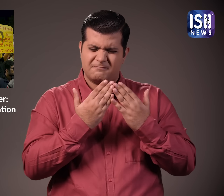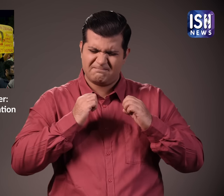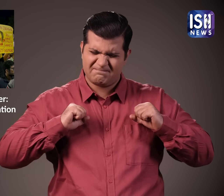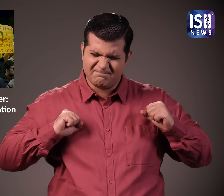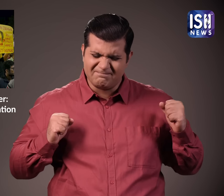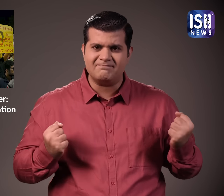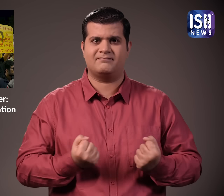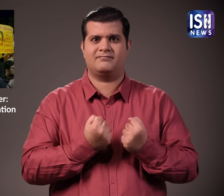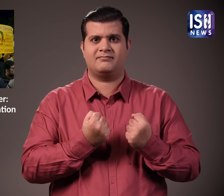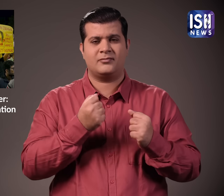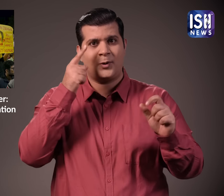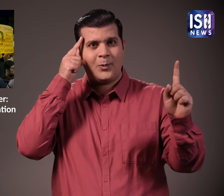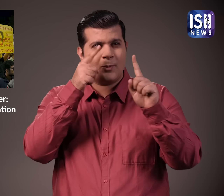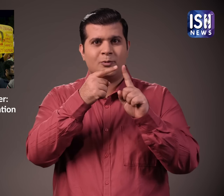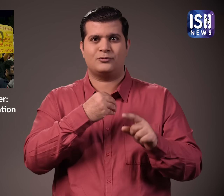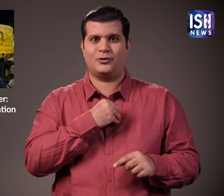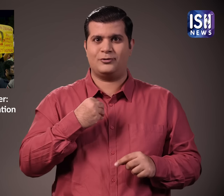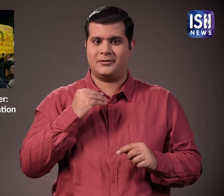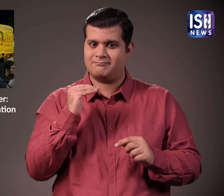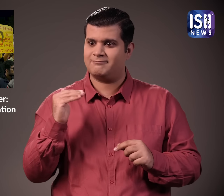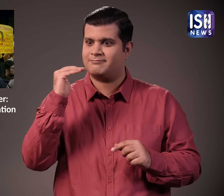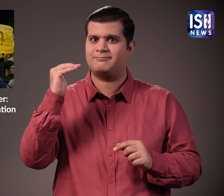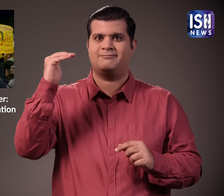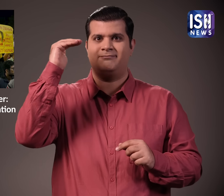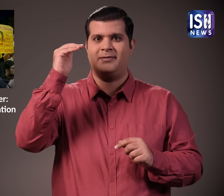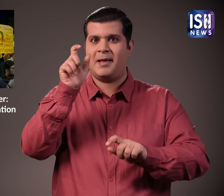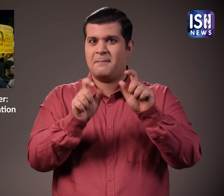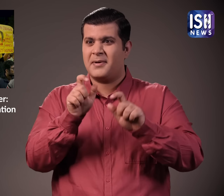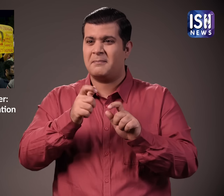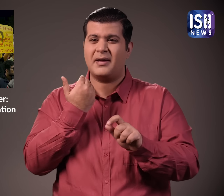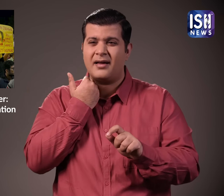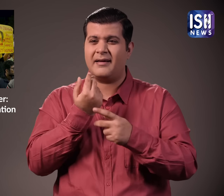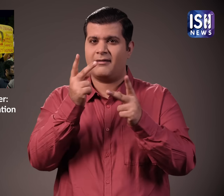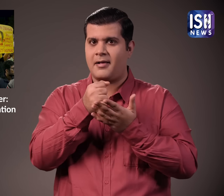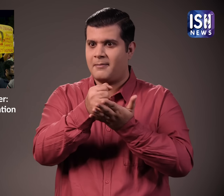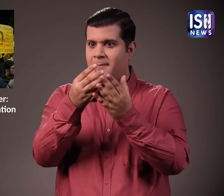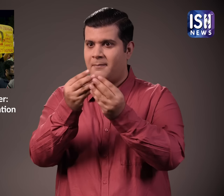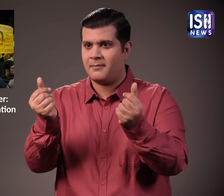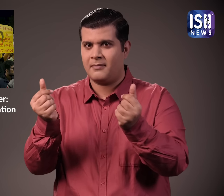She worked hard because she wanted to become a doctor. She wanted to treat those who were sick.